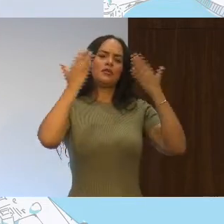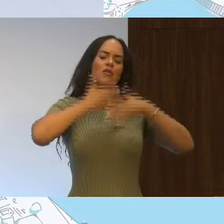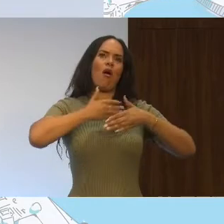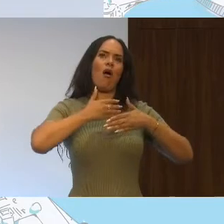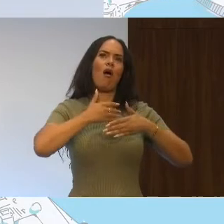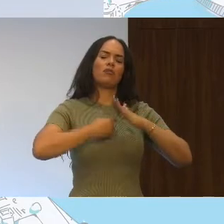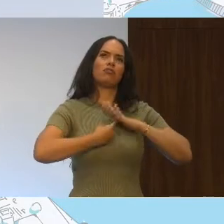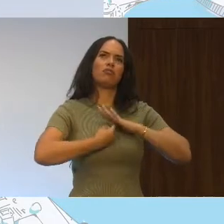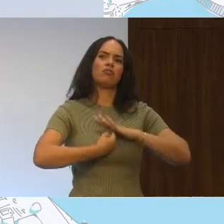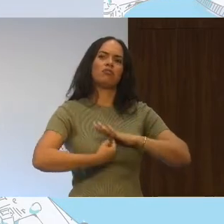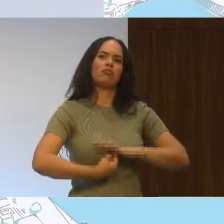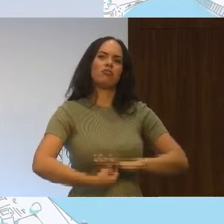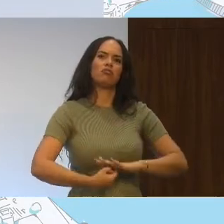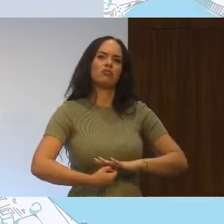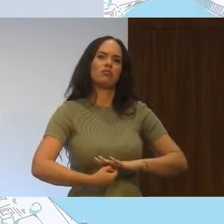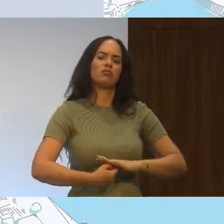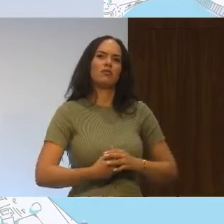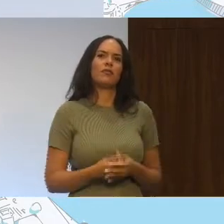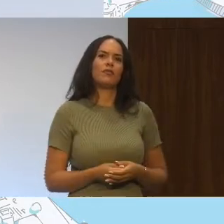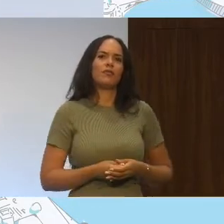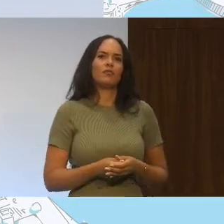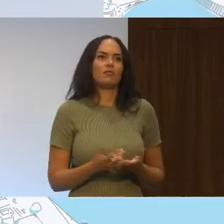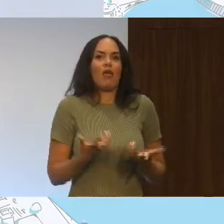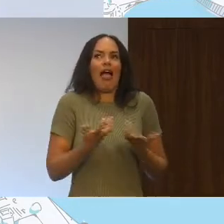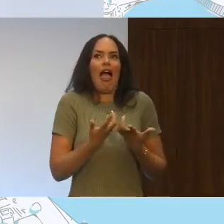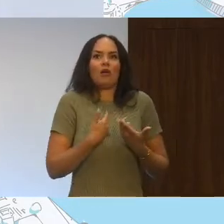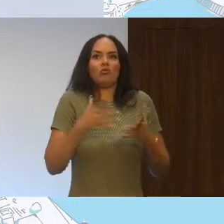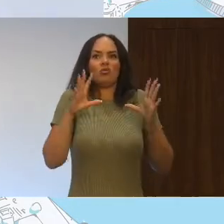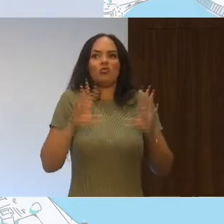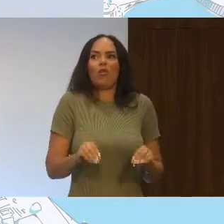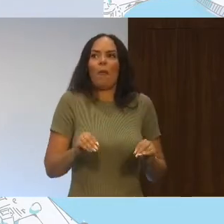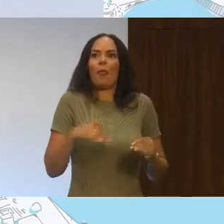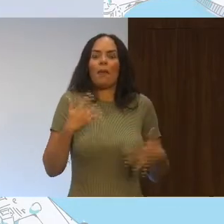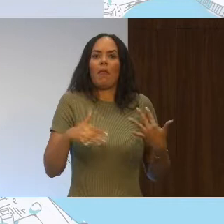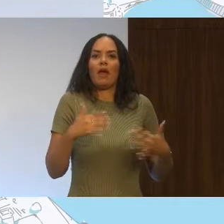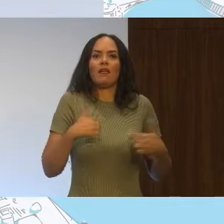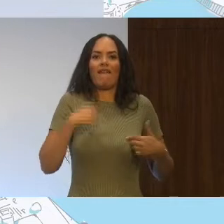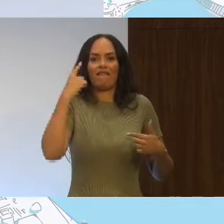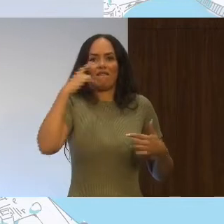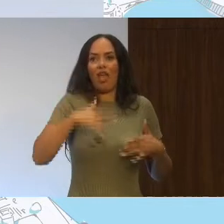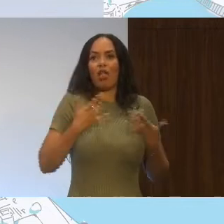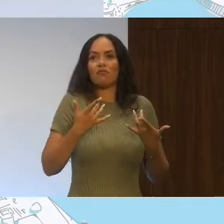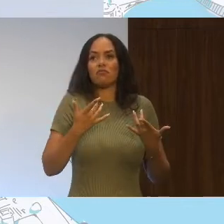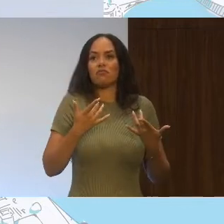this level and frequency of pain is if I am no longer here.